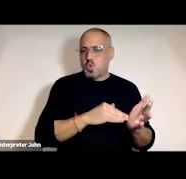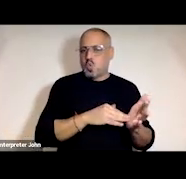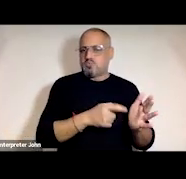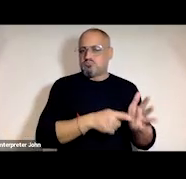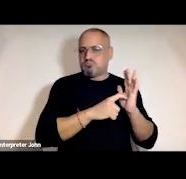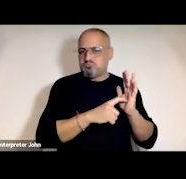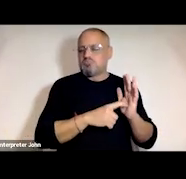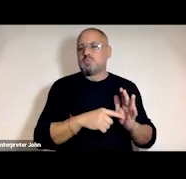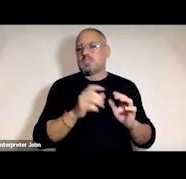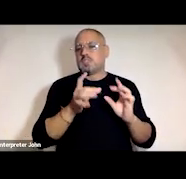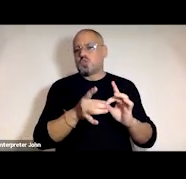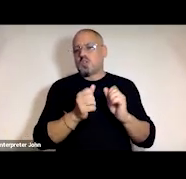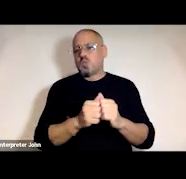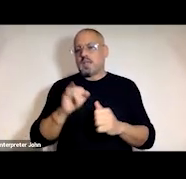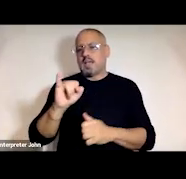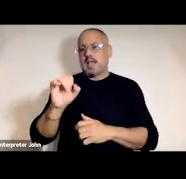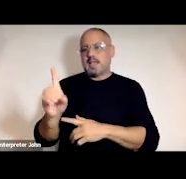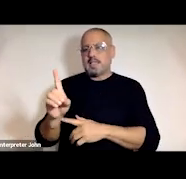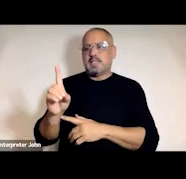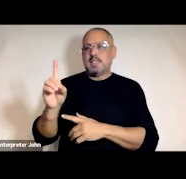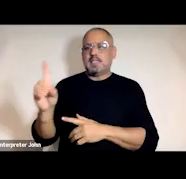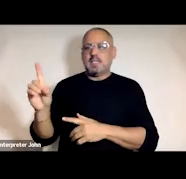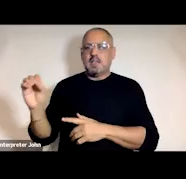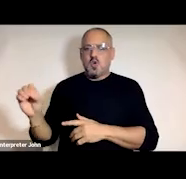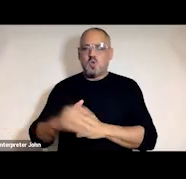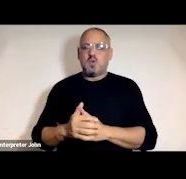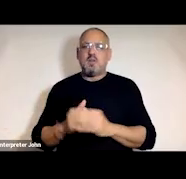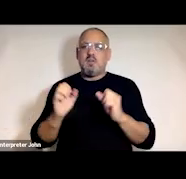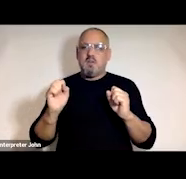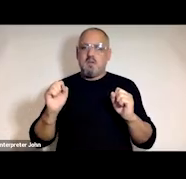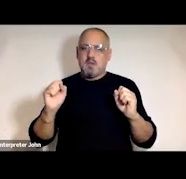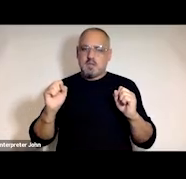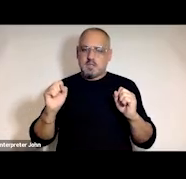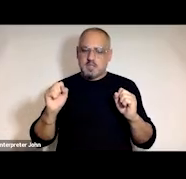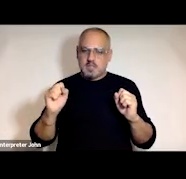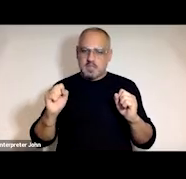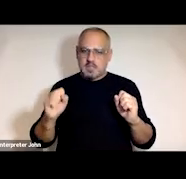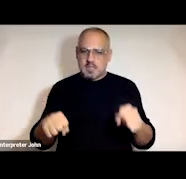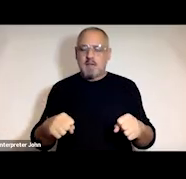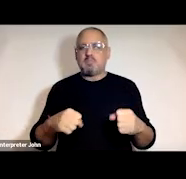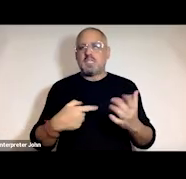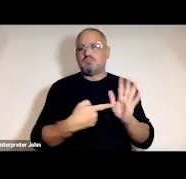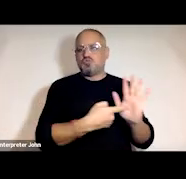that's associated with intellectual disorder, can be produced in medical records through testing.